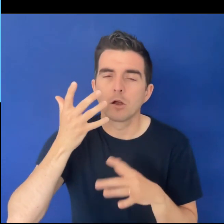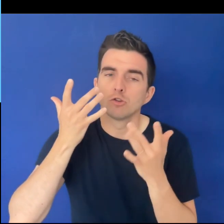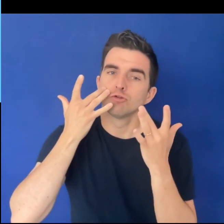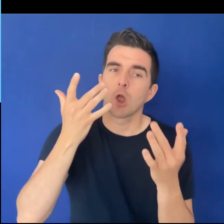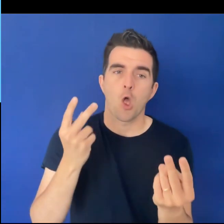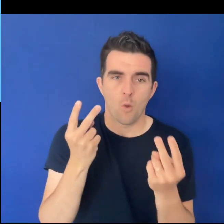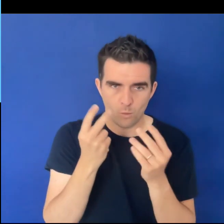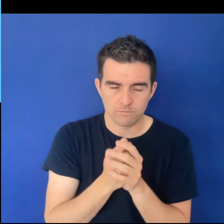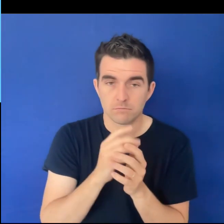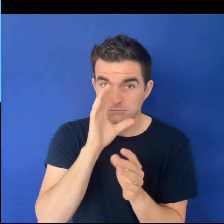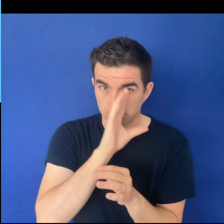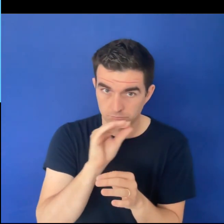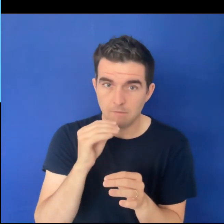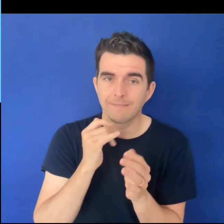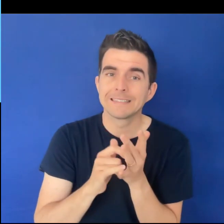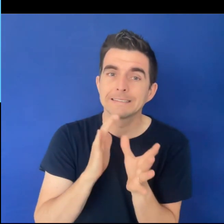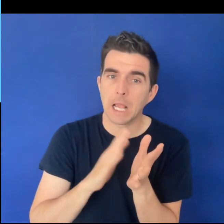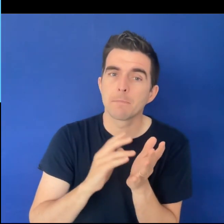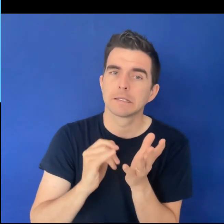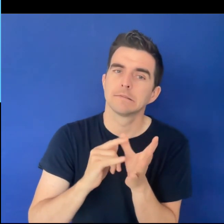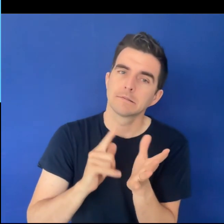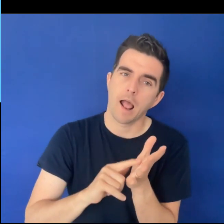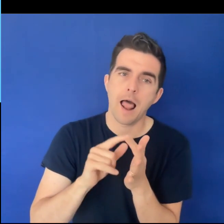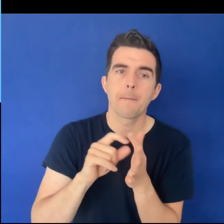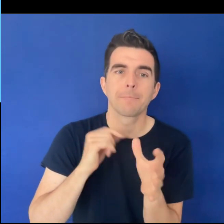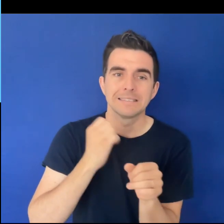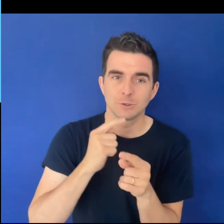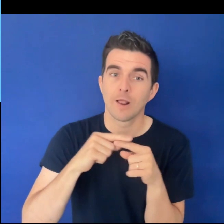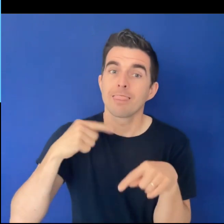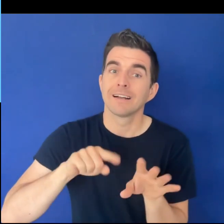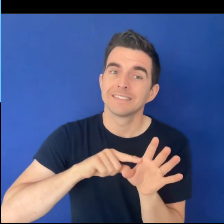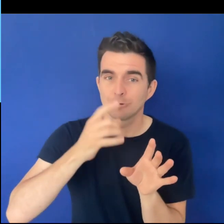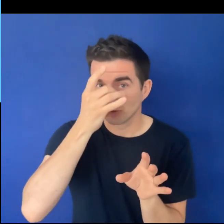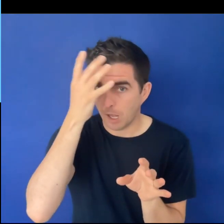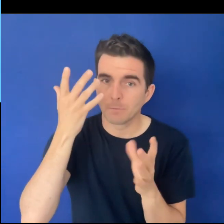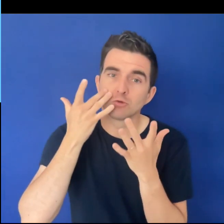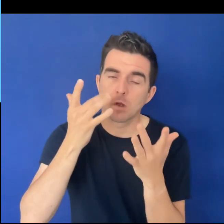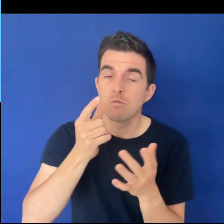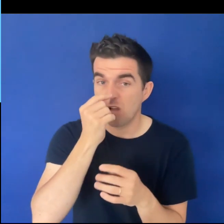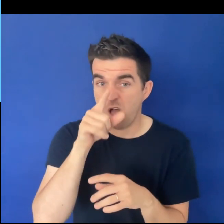As a reminder, we have a Steam Sale Page for this year’s Summer Showcase, so you can find